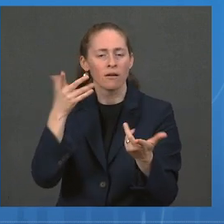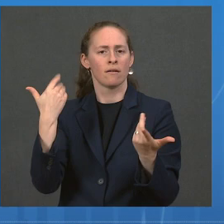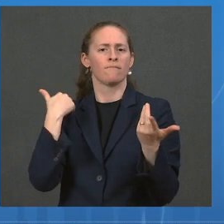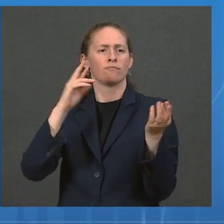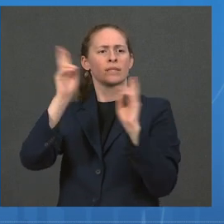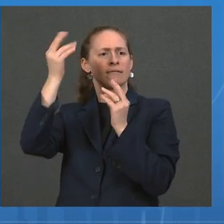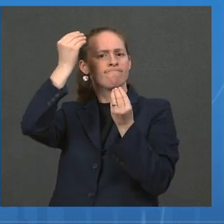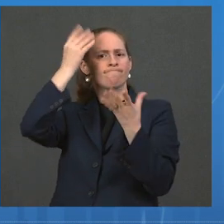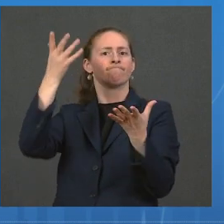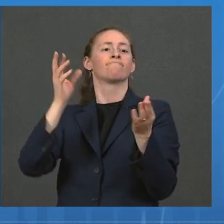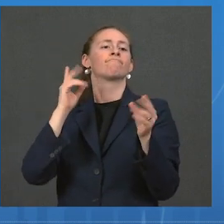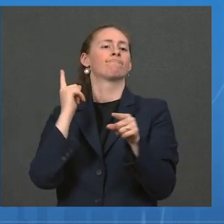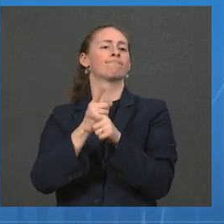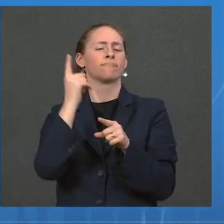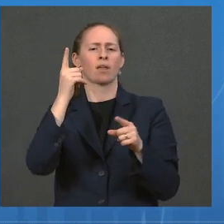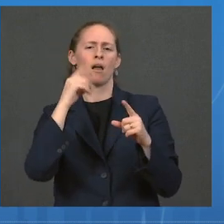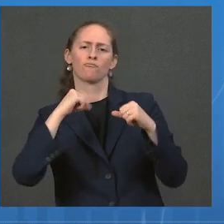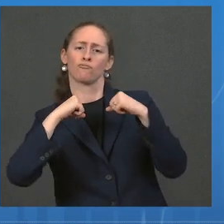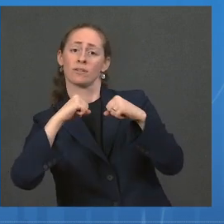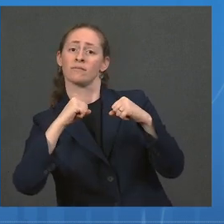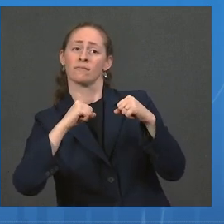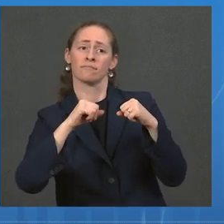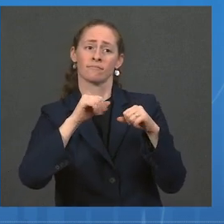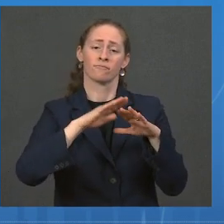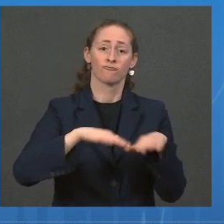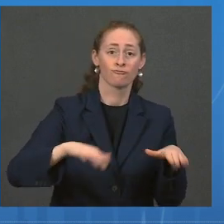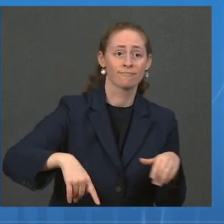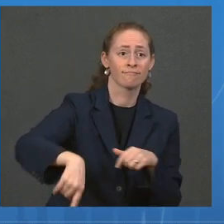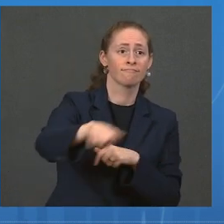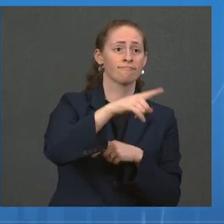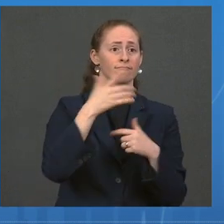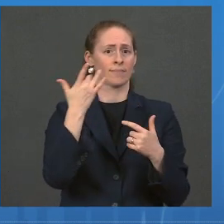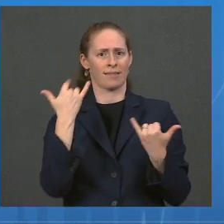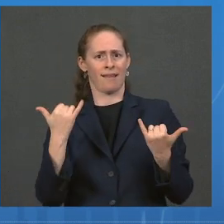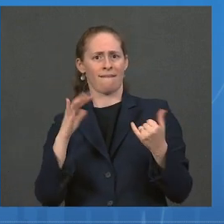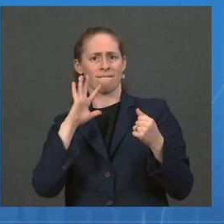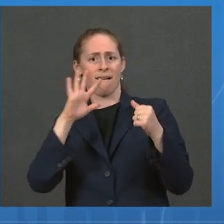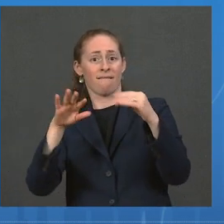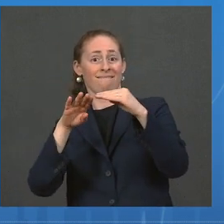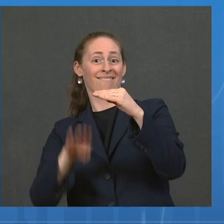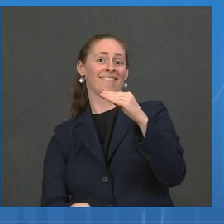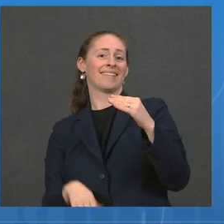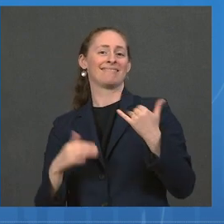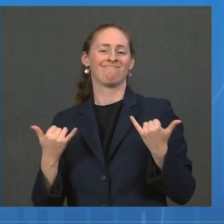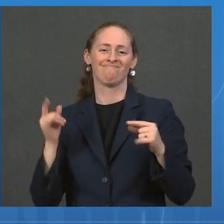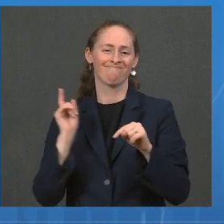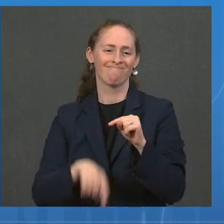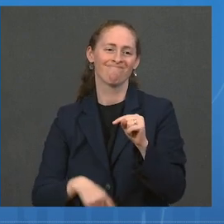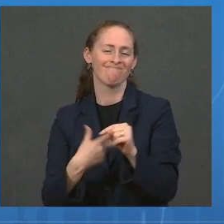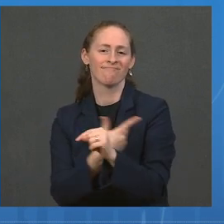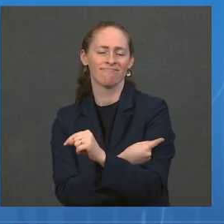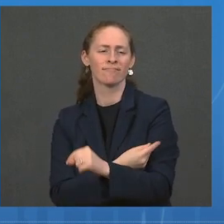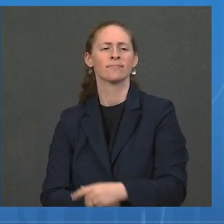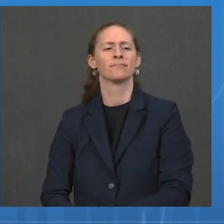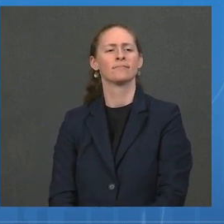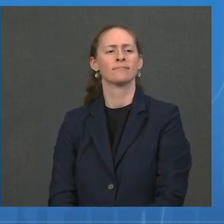and to help protect the kids under five who can't get vaccinated yet. We want parents to know that we share that goal for our kids.